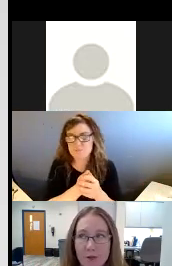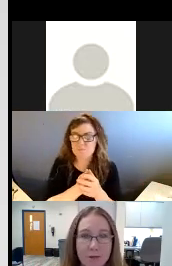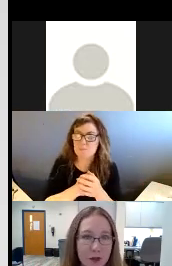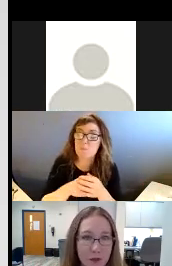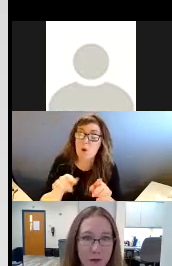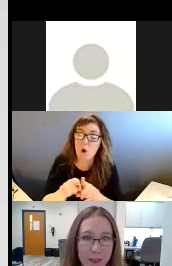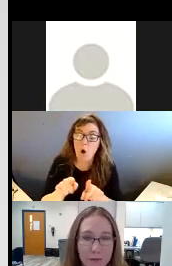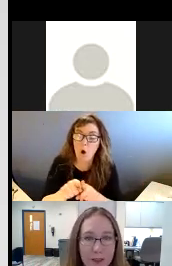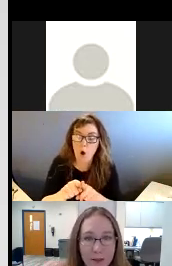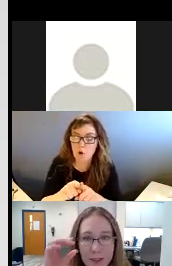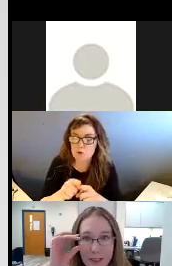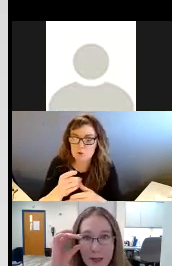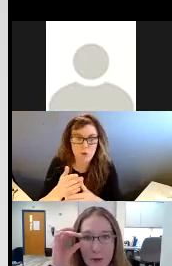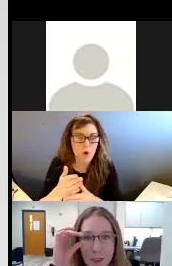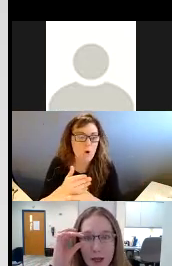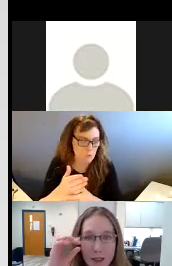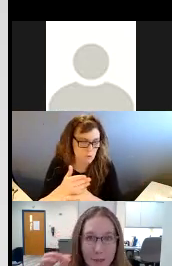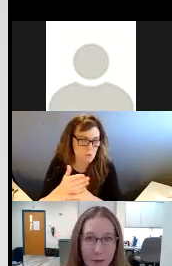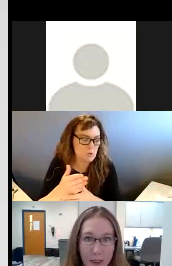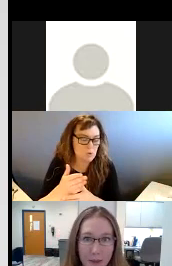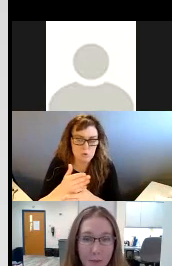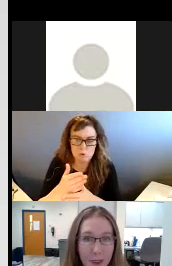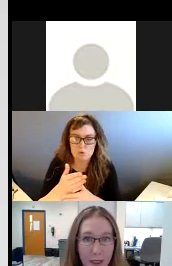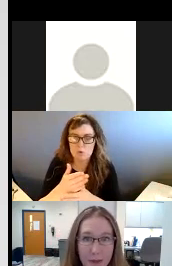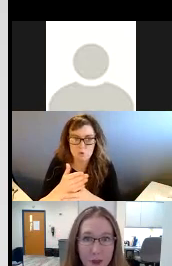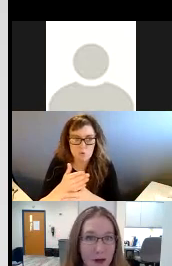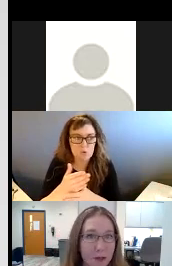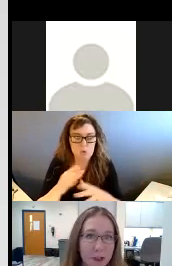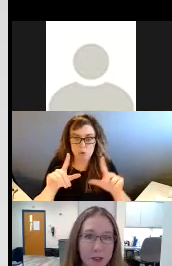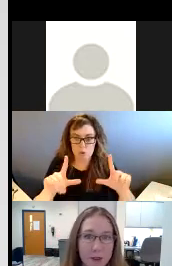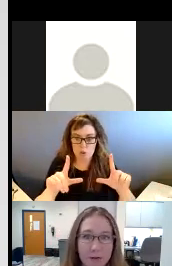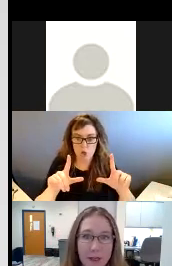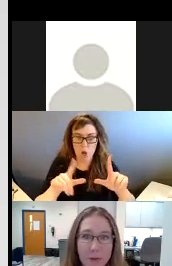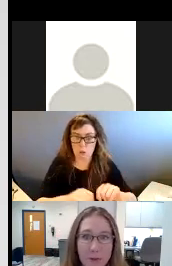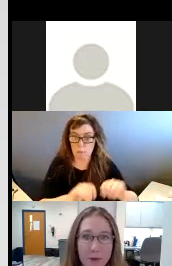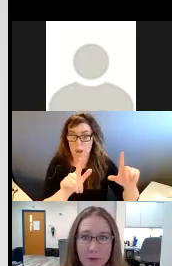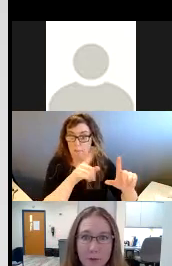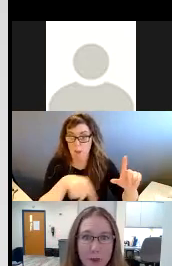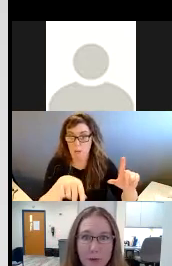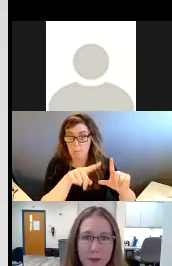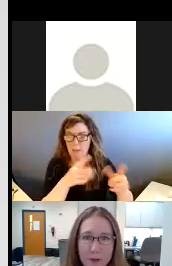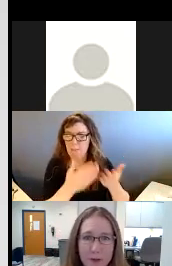LET'S SAY WE ARE TALKING ABOUT A SHOWER CHAIR THAT THE FAMILY MEMBER IS UNFAMILIAR WITH SO THEY